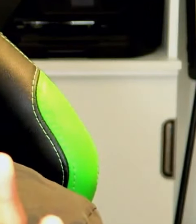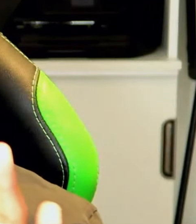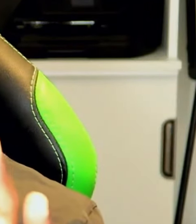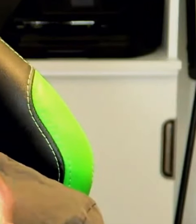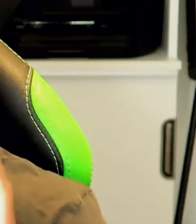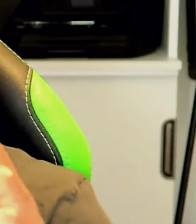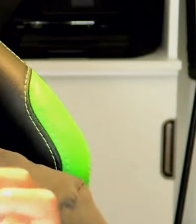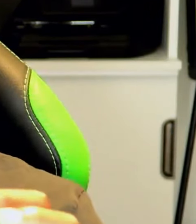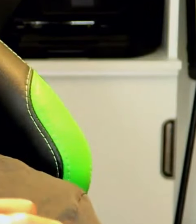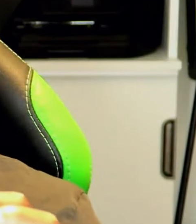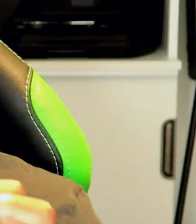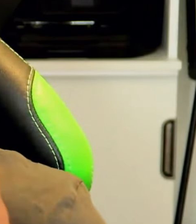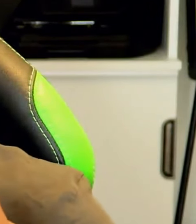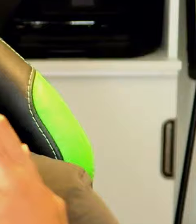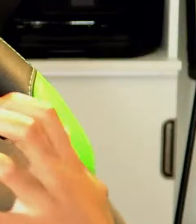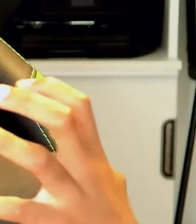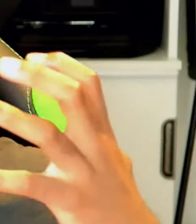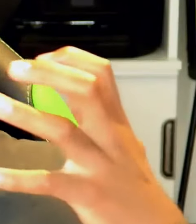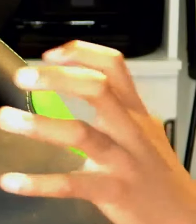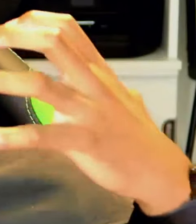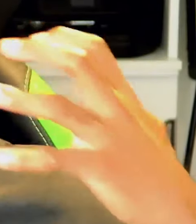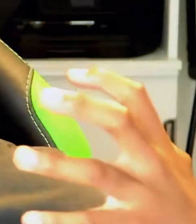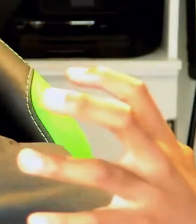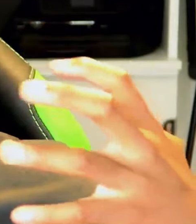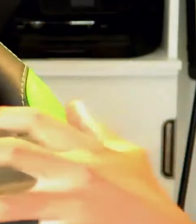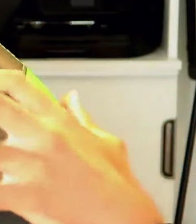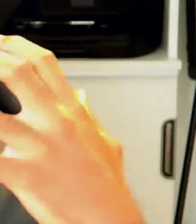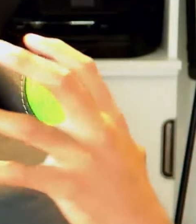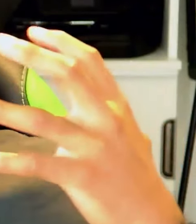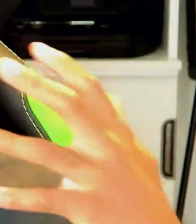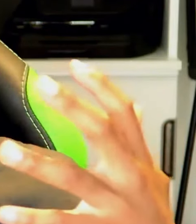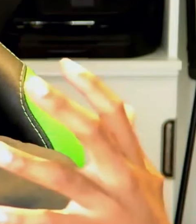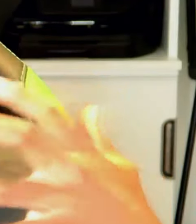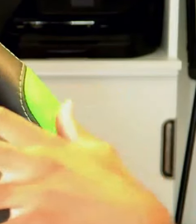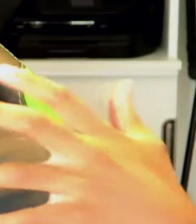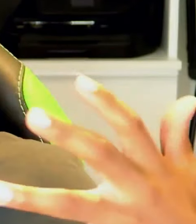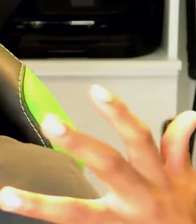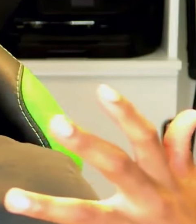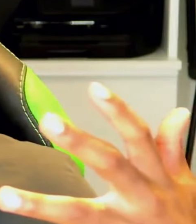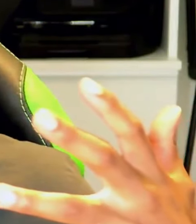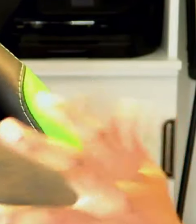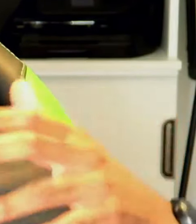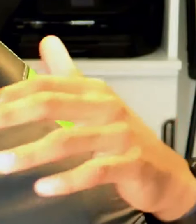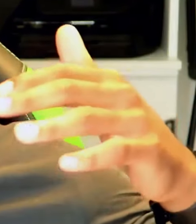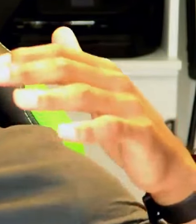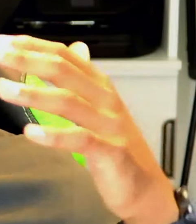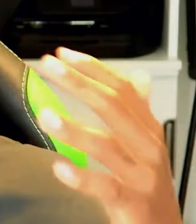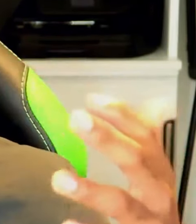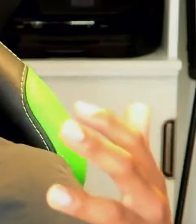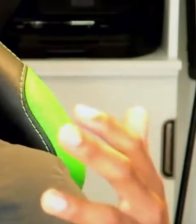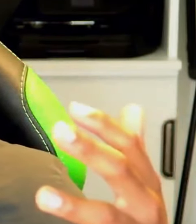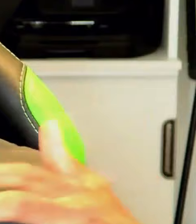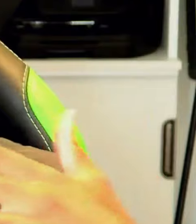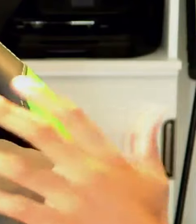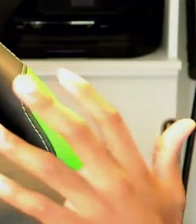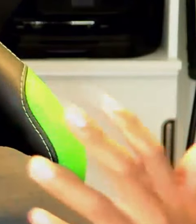THERE IS A LOT OF THINGS IN MINECRAFT BUT IF THERE WAS ONE THING THAT I WOULD WANT TO SEE IS SOMETHING THAT WOULD FLY.